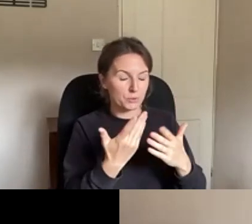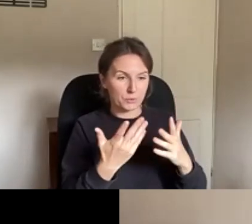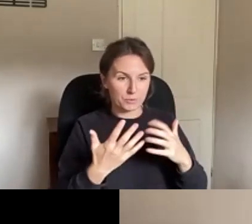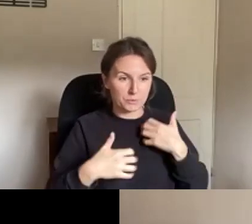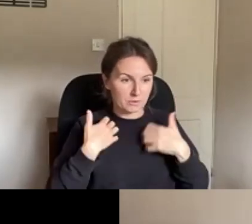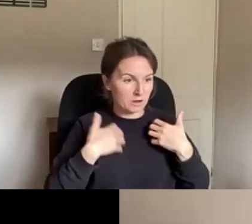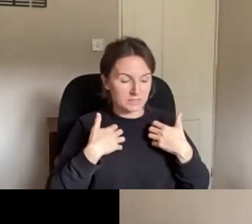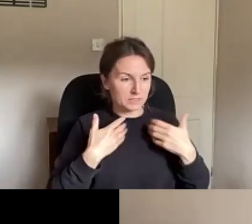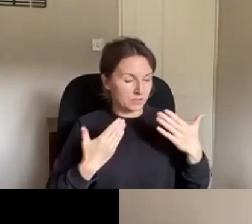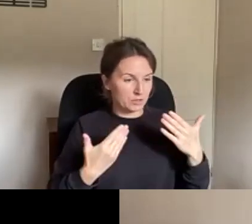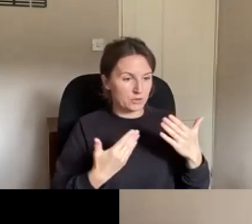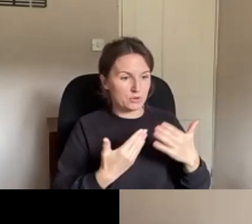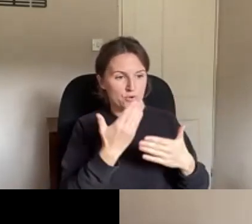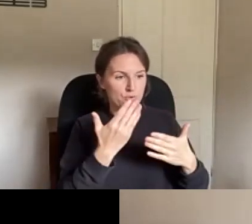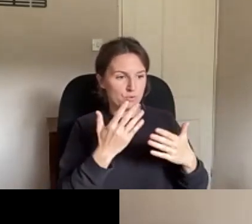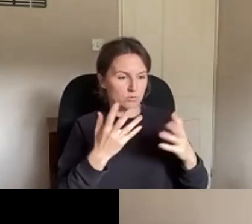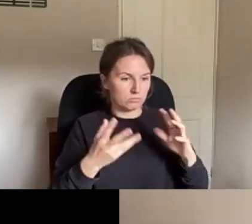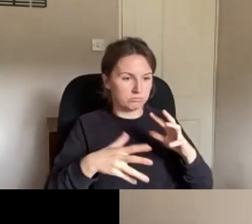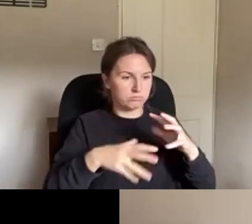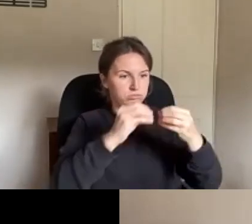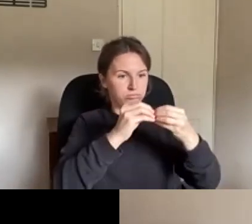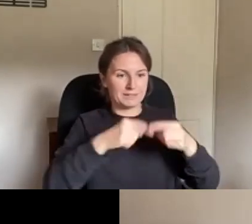that you have taken, different to what you have done before?